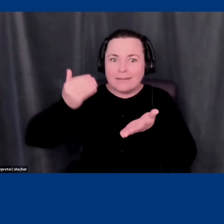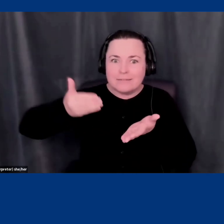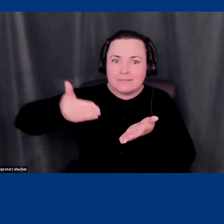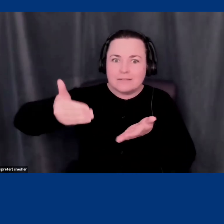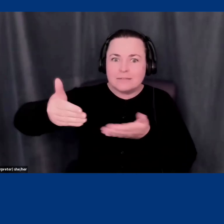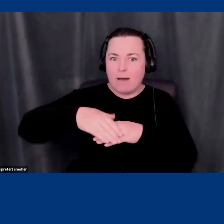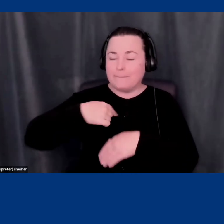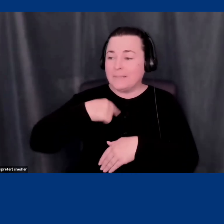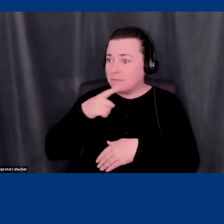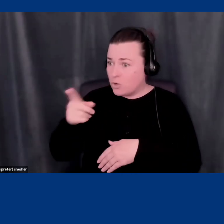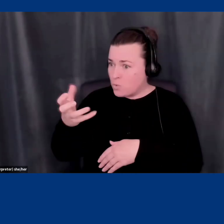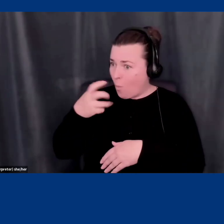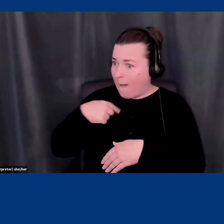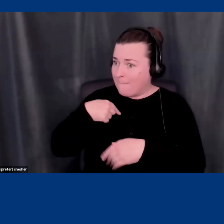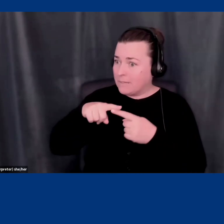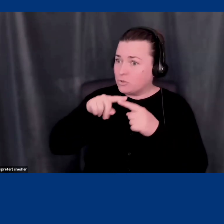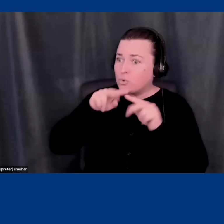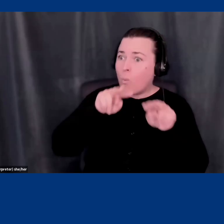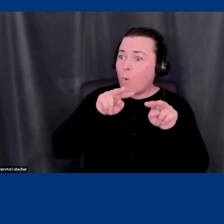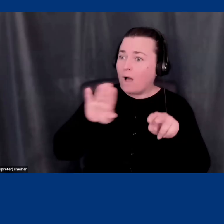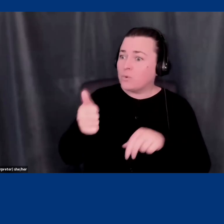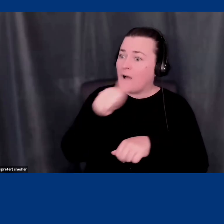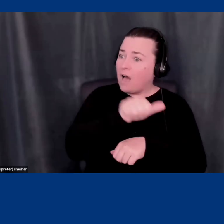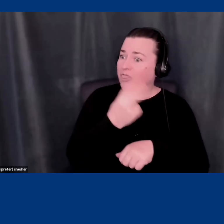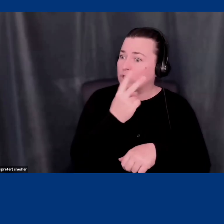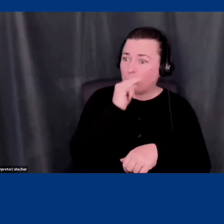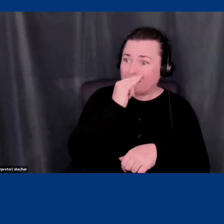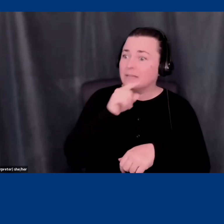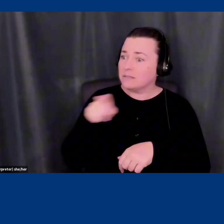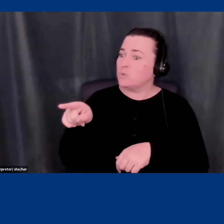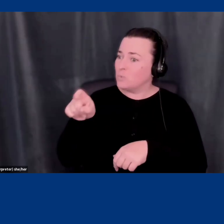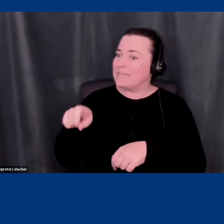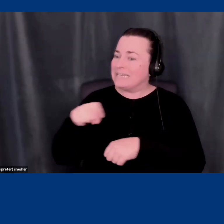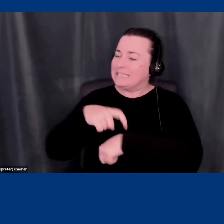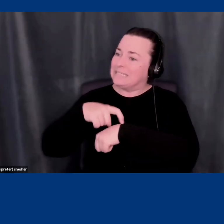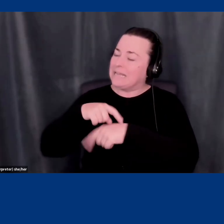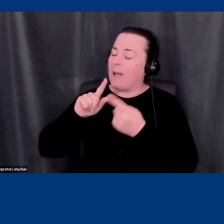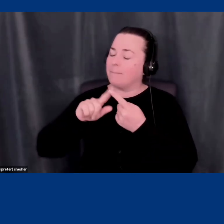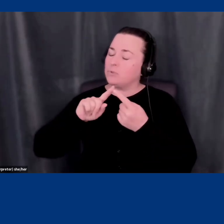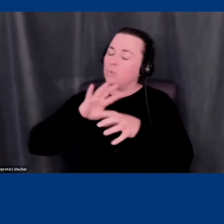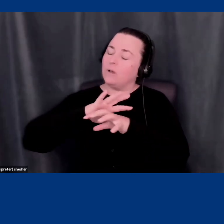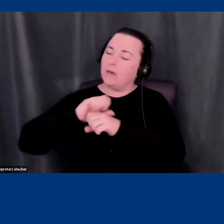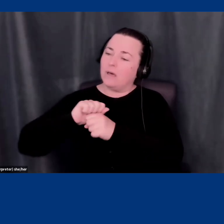you want me to watch the other two because I know that you need time to adjust. She also had my